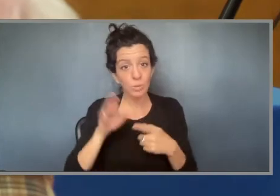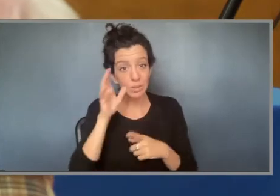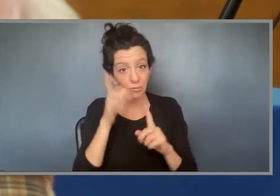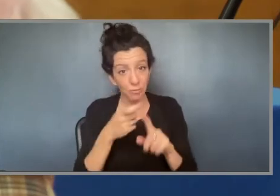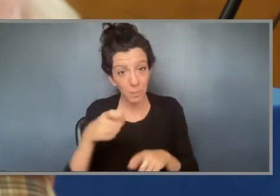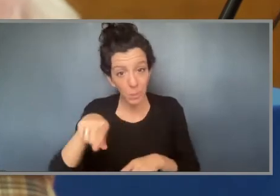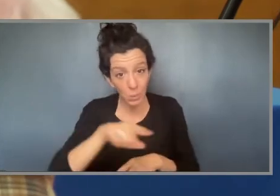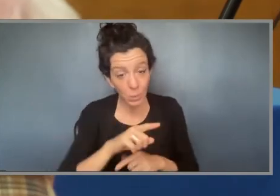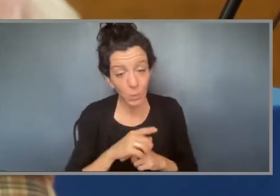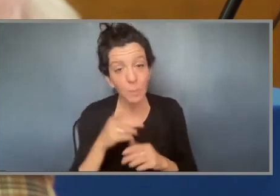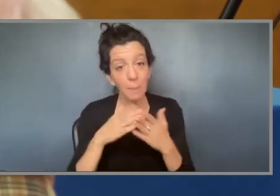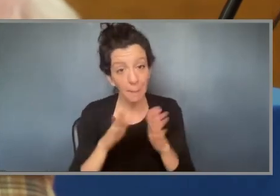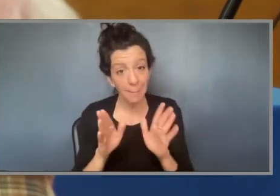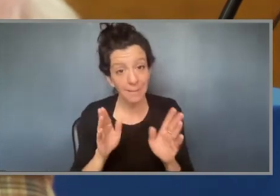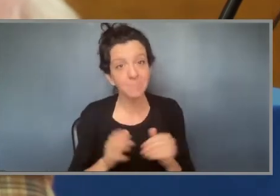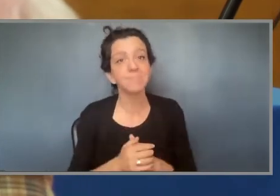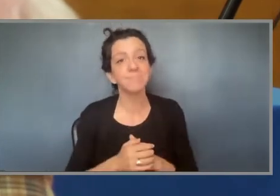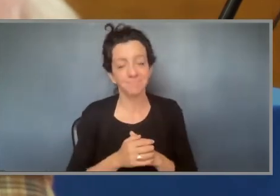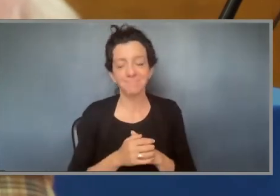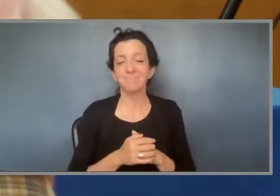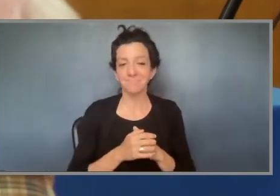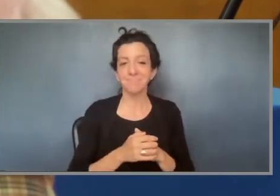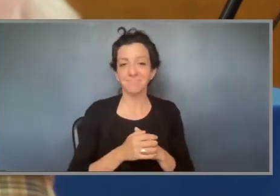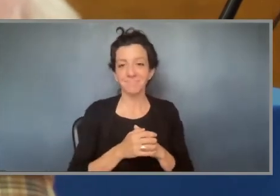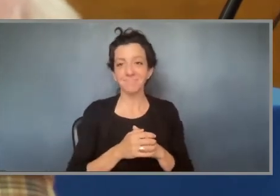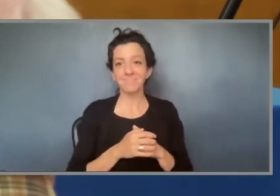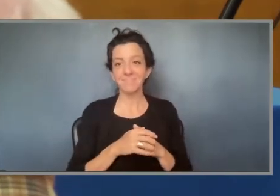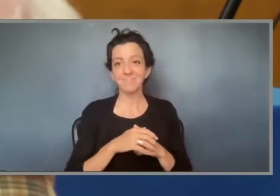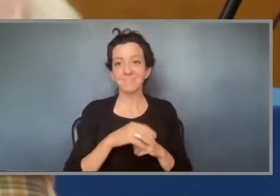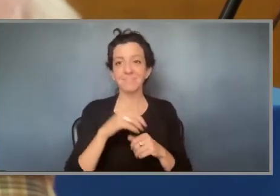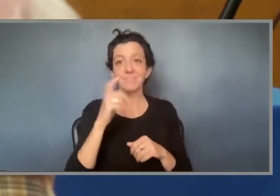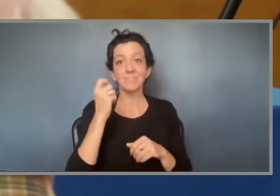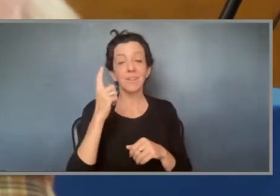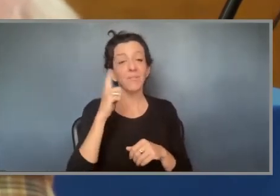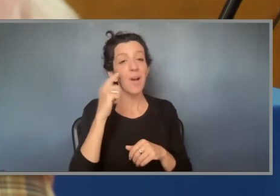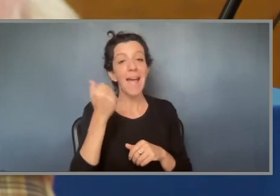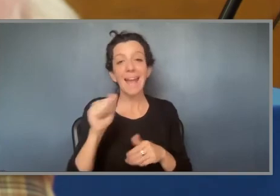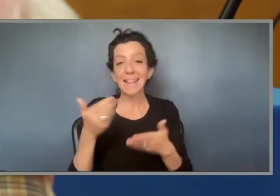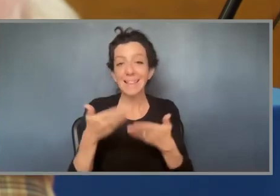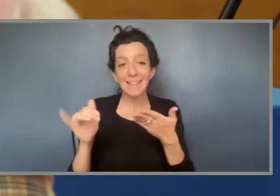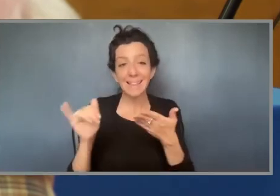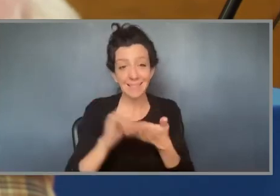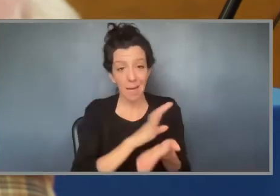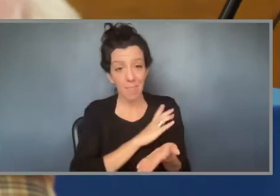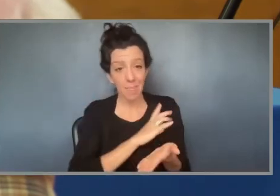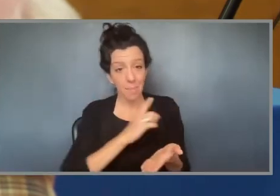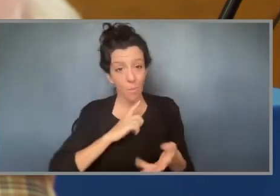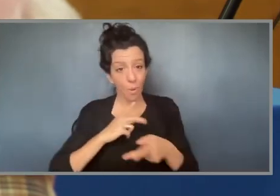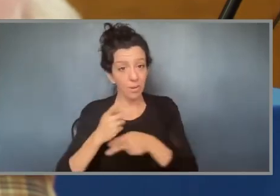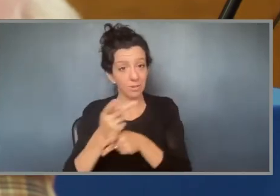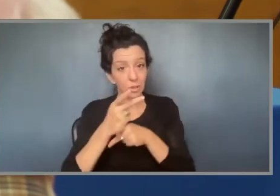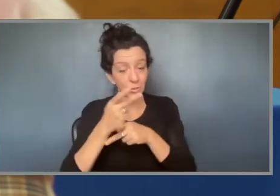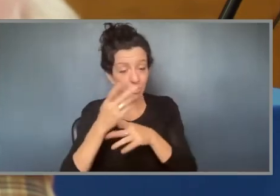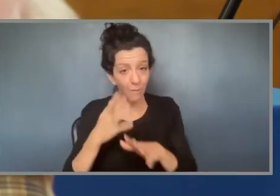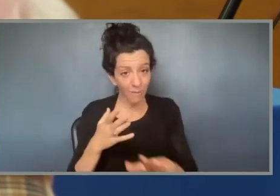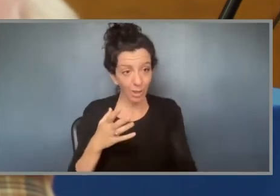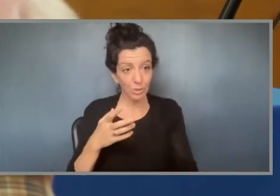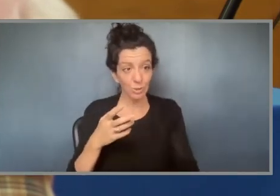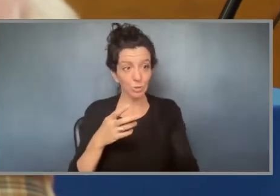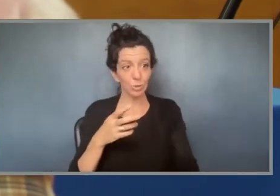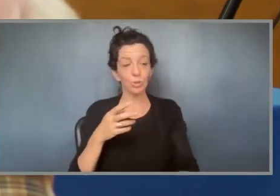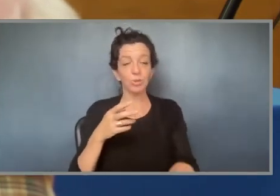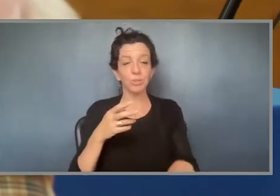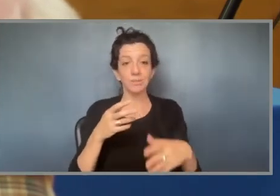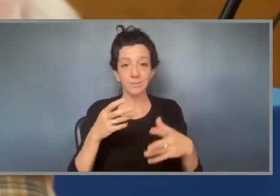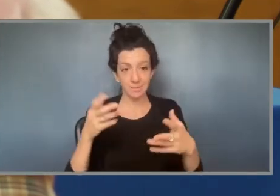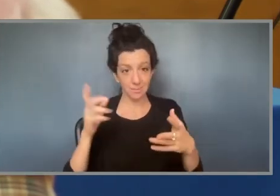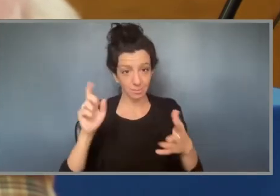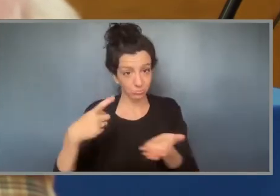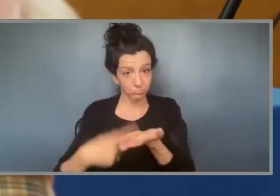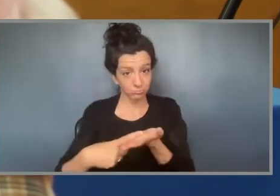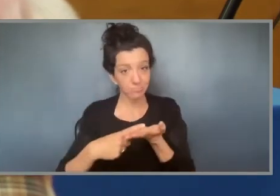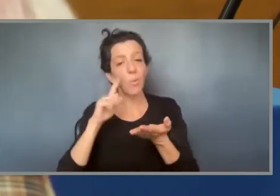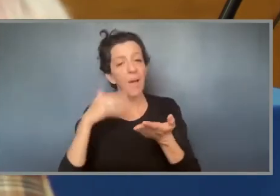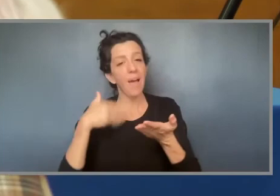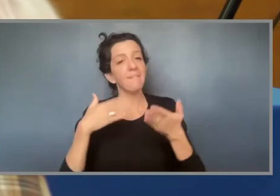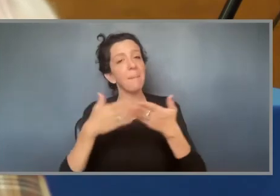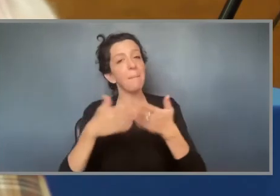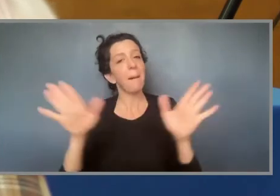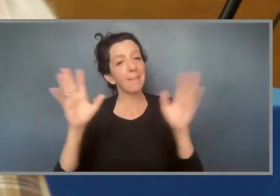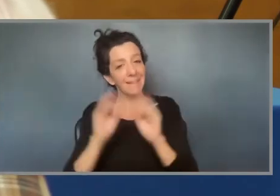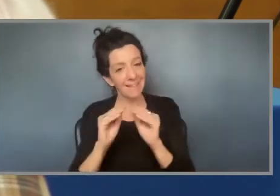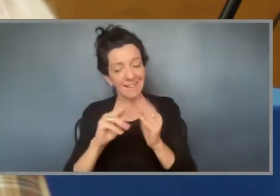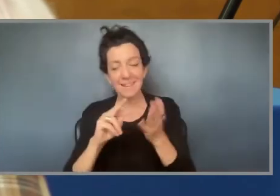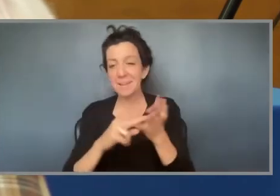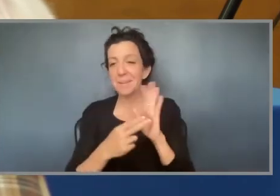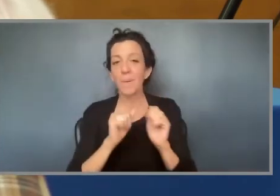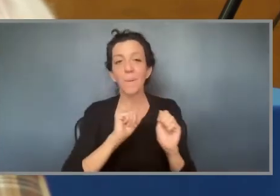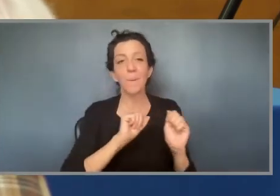Studio: For the board to hear from the public, as would any any item that comes before the Board of Supervisors it's it's a